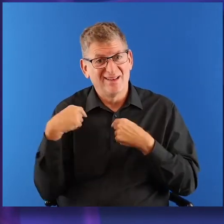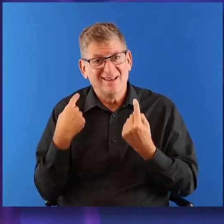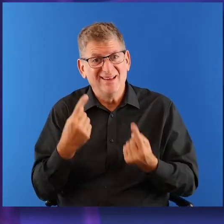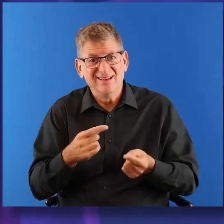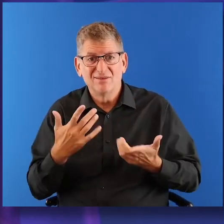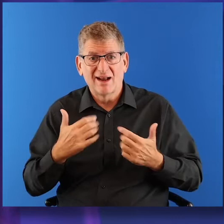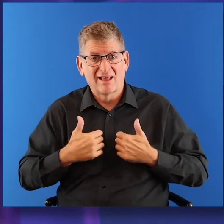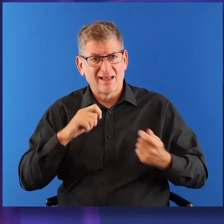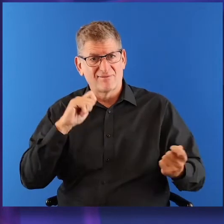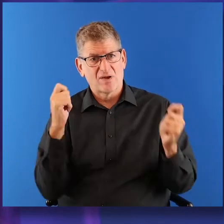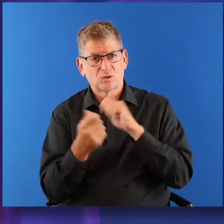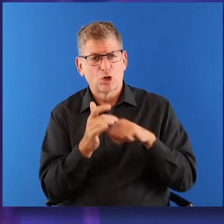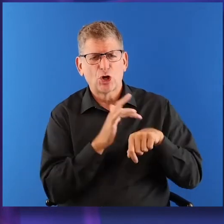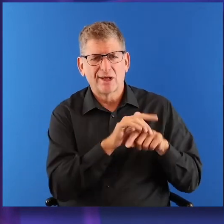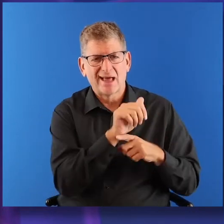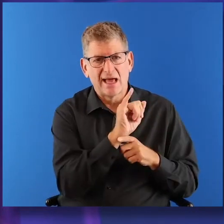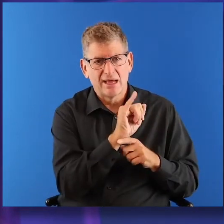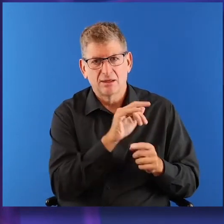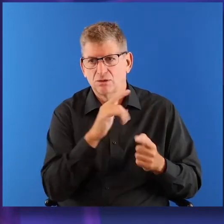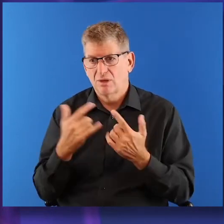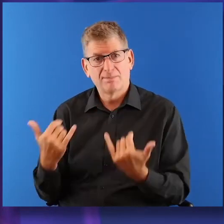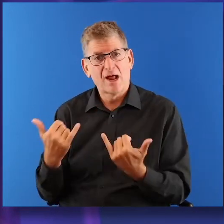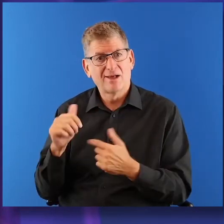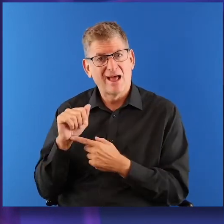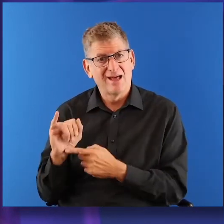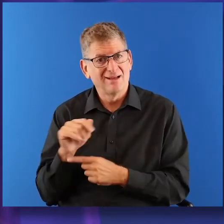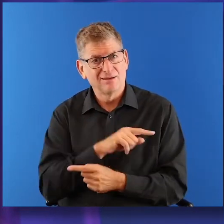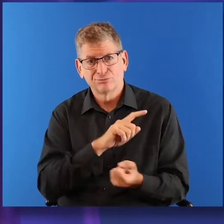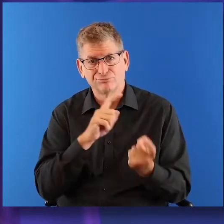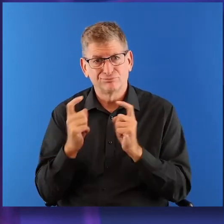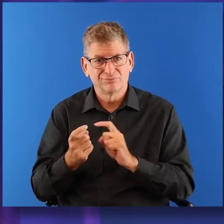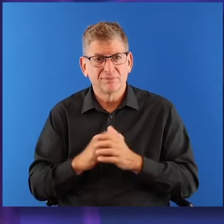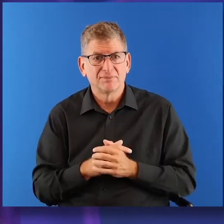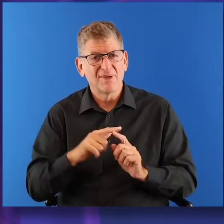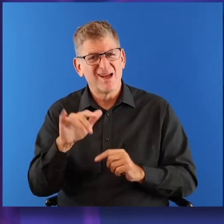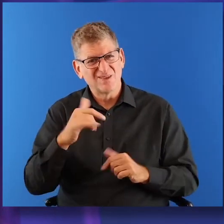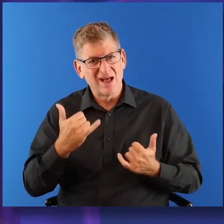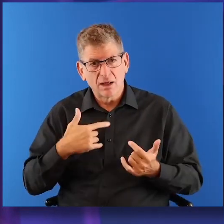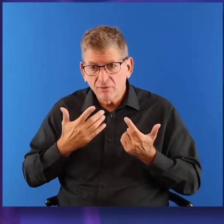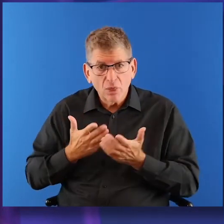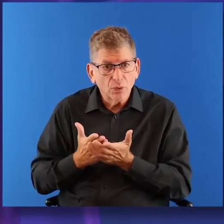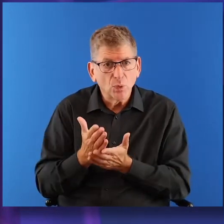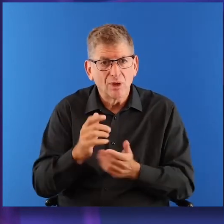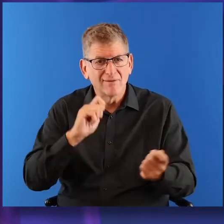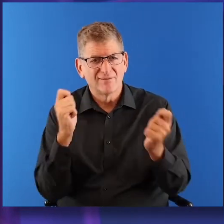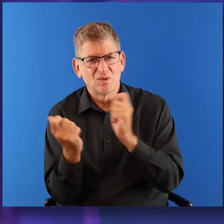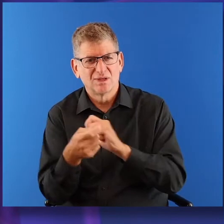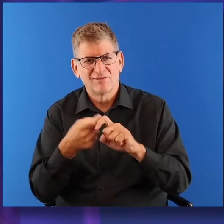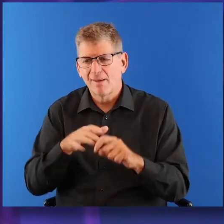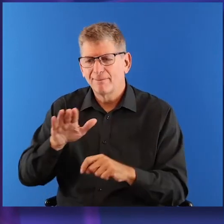early AI to modern AI, of course. But we've also been living through the evolution from desktop computing,